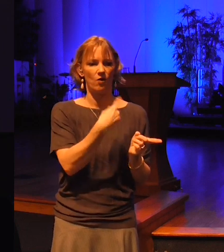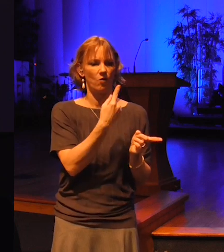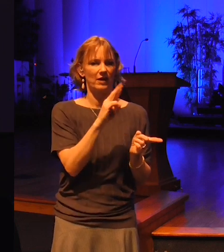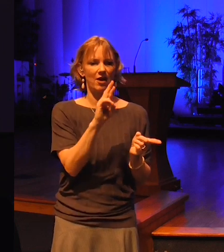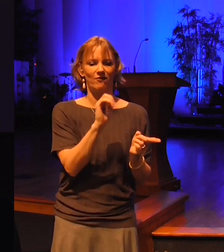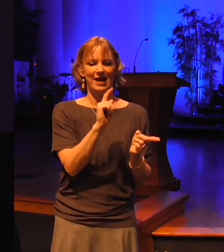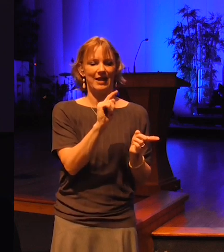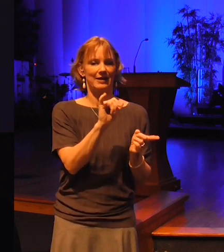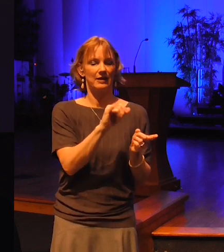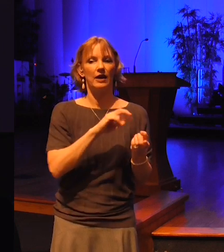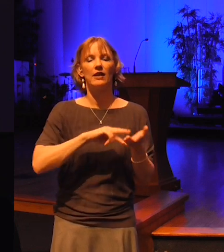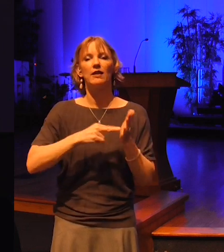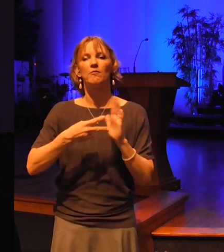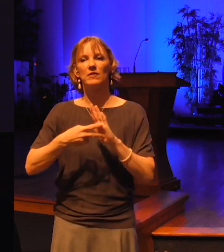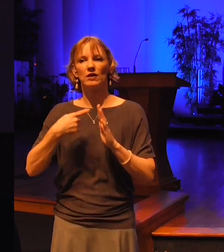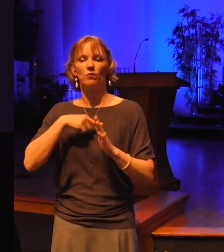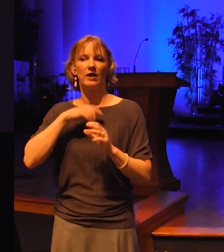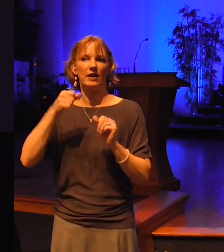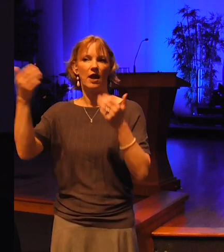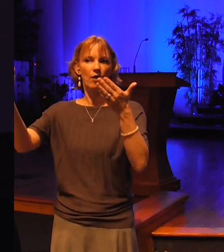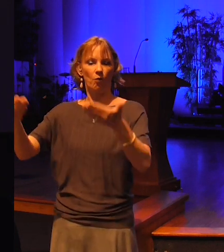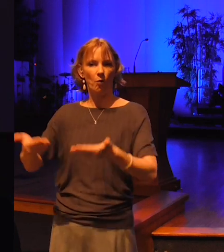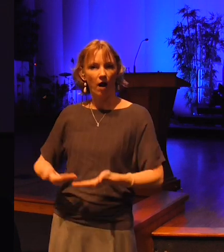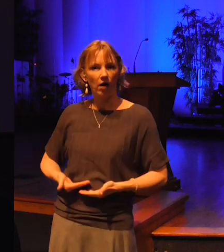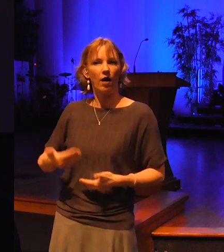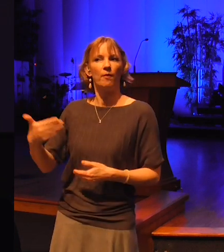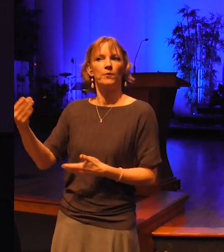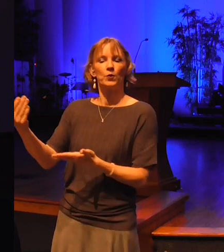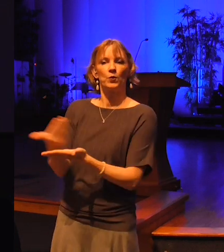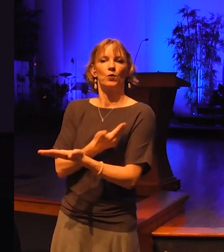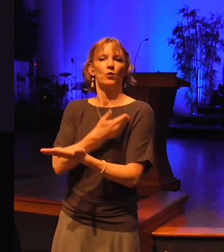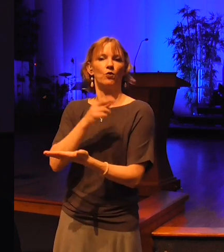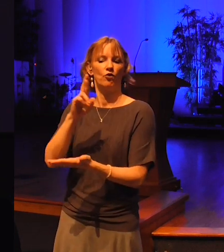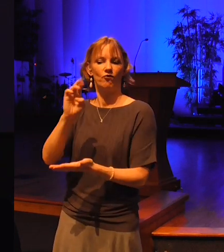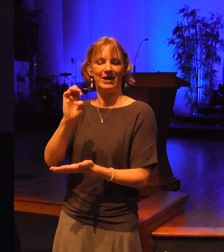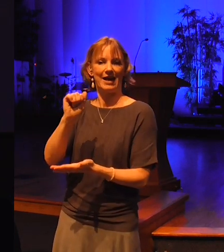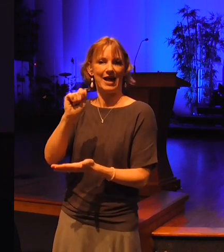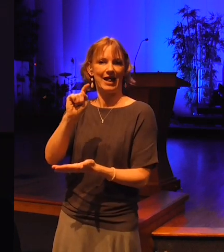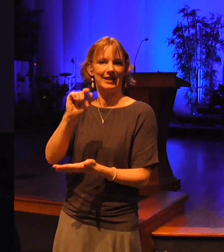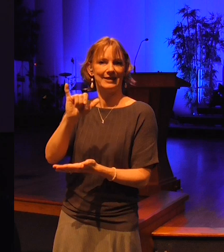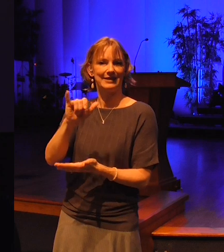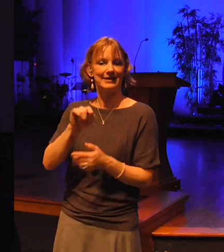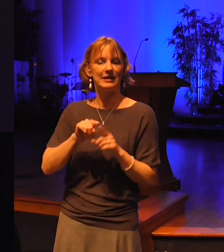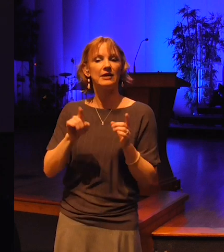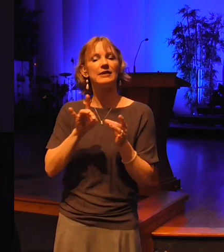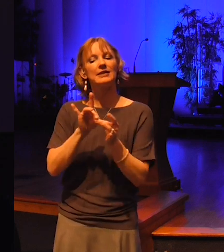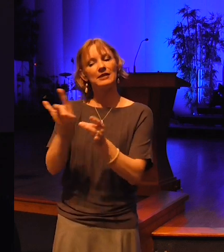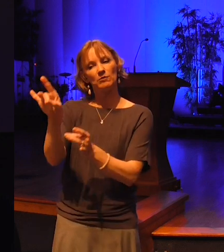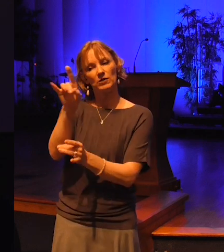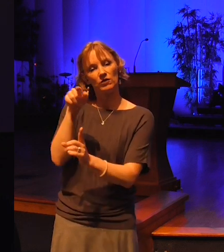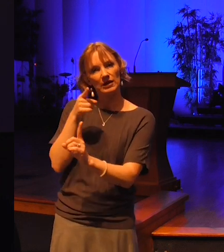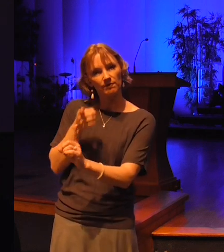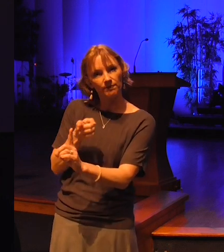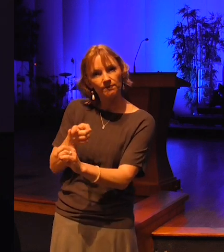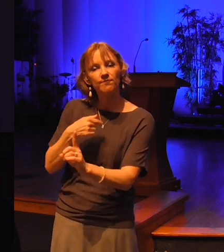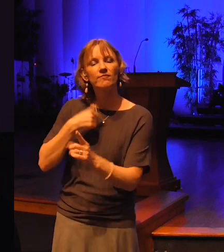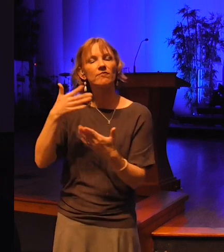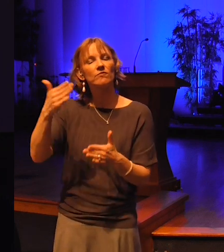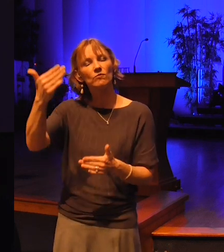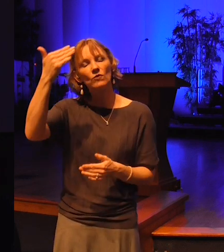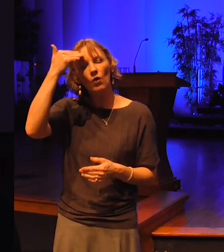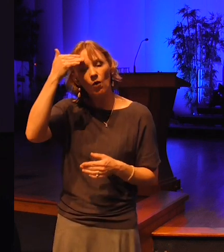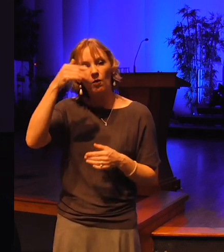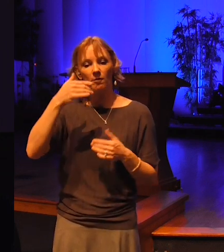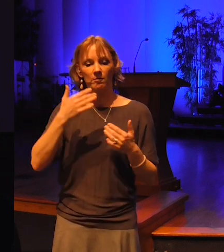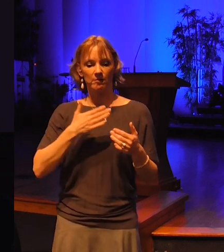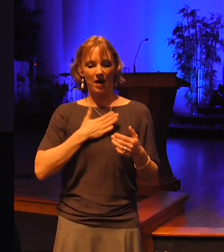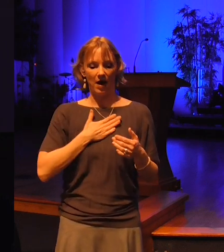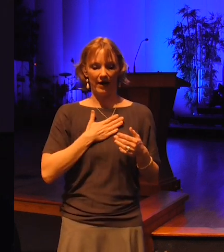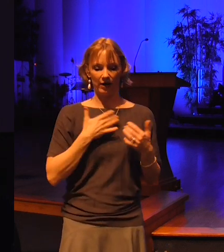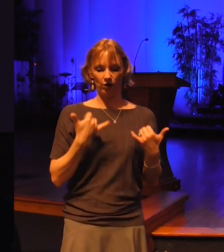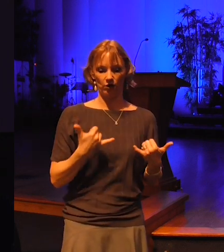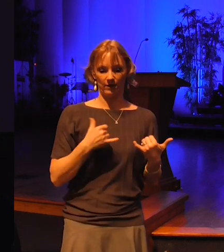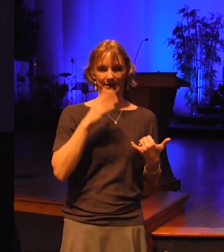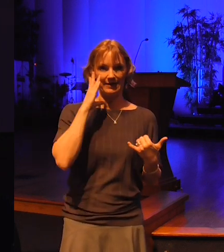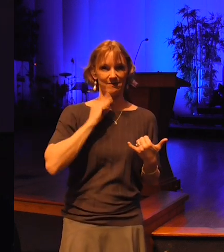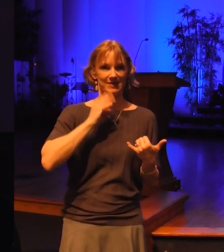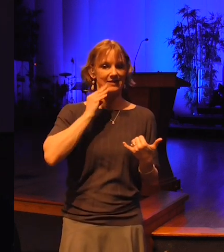in that renewed reality spirit I know that this experience I am having is not the only reality